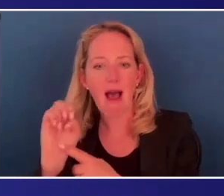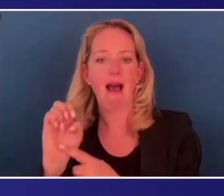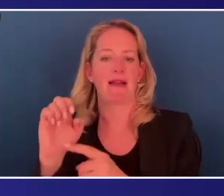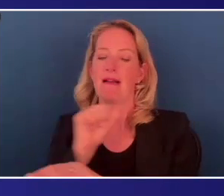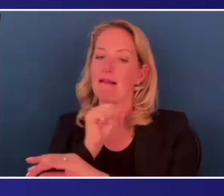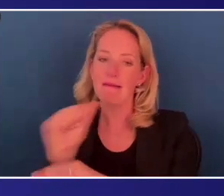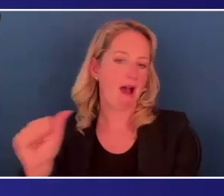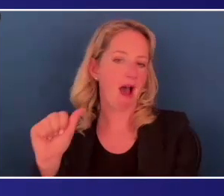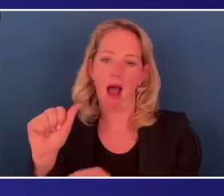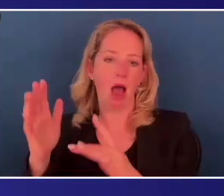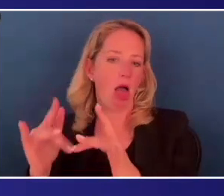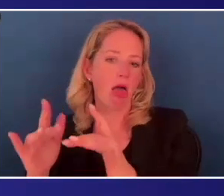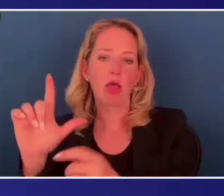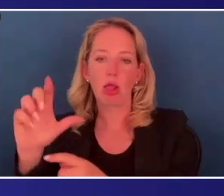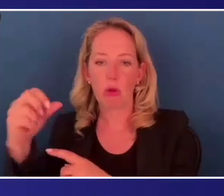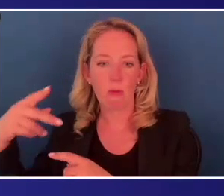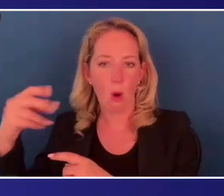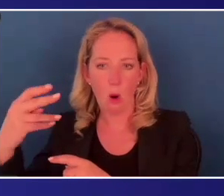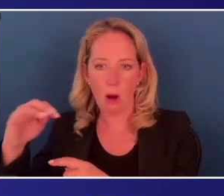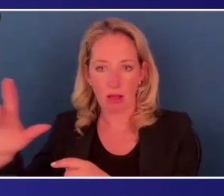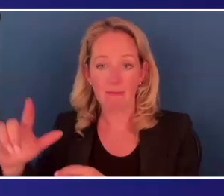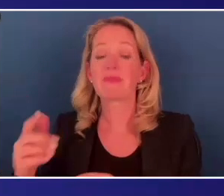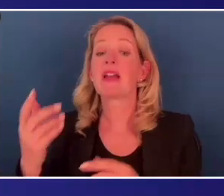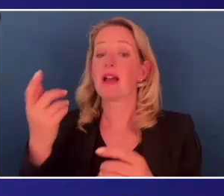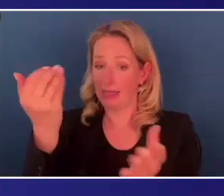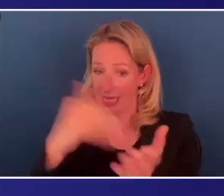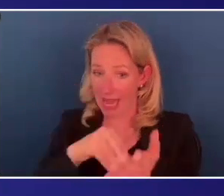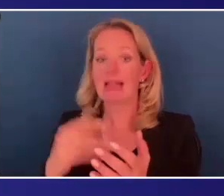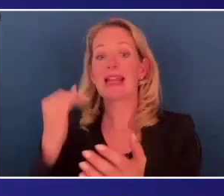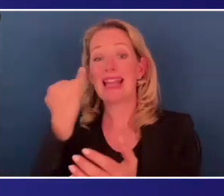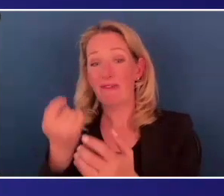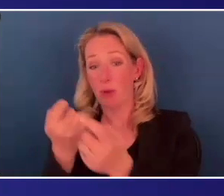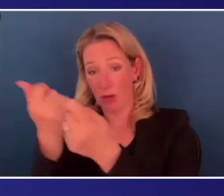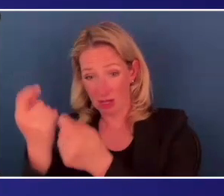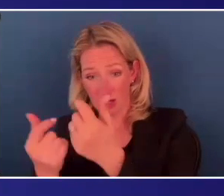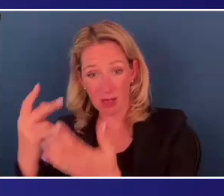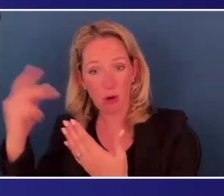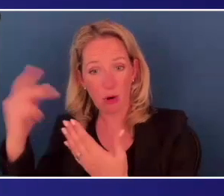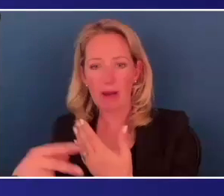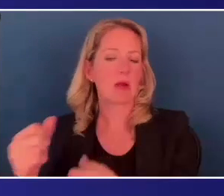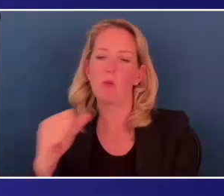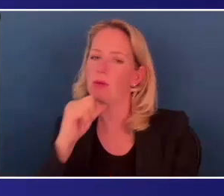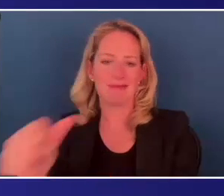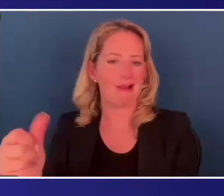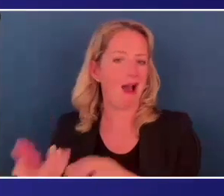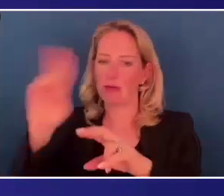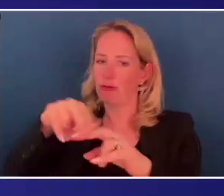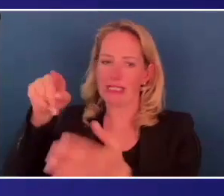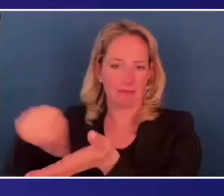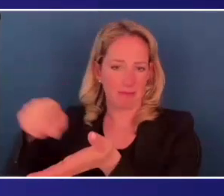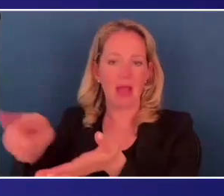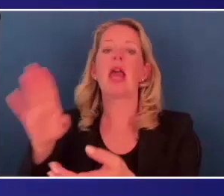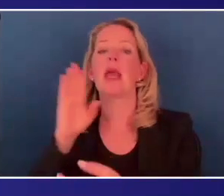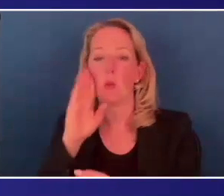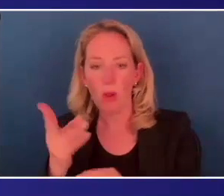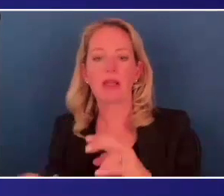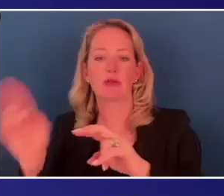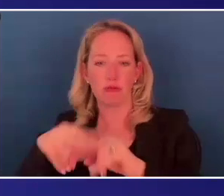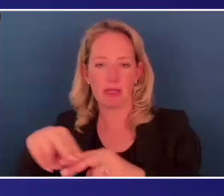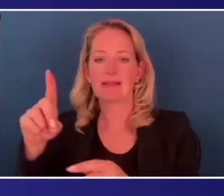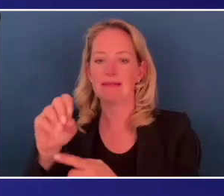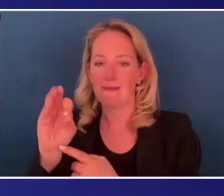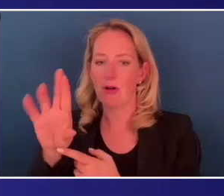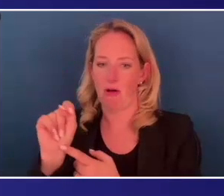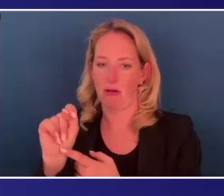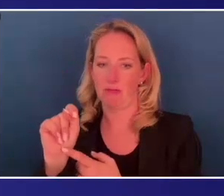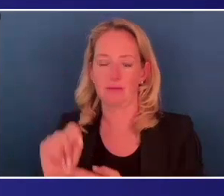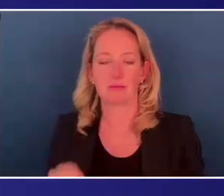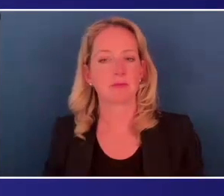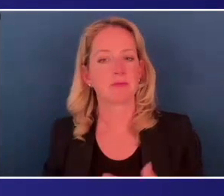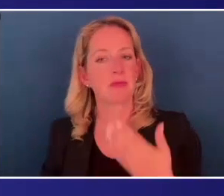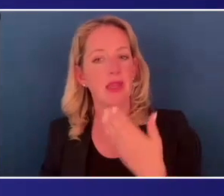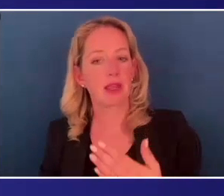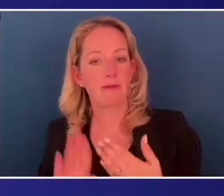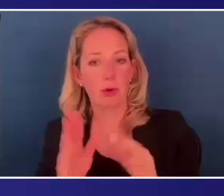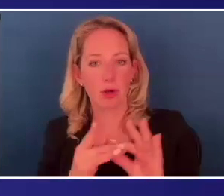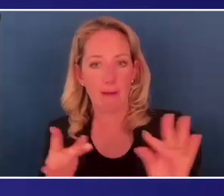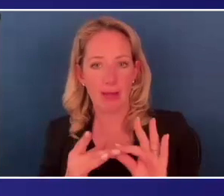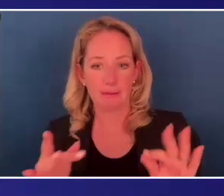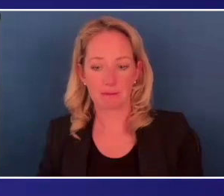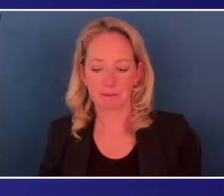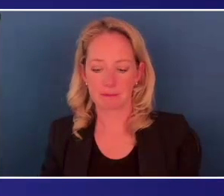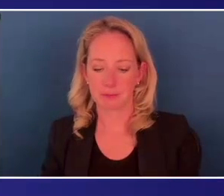It will increase default. Thank you. Thank you for your public comment.